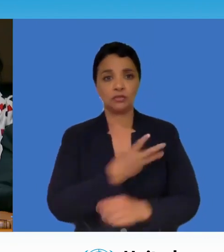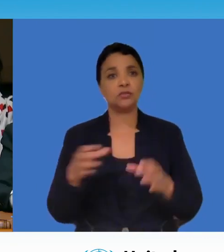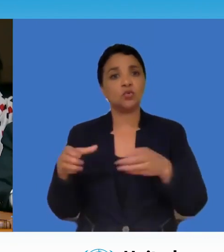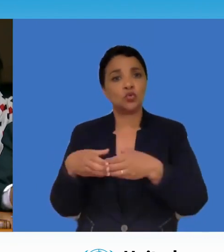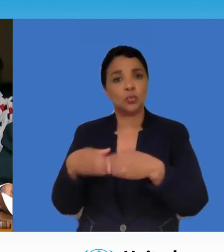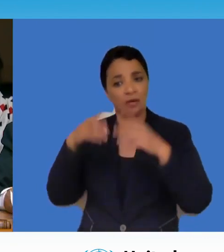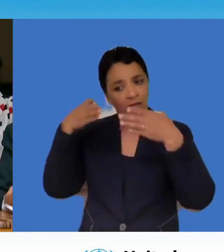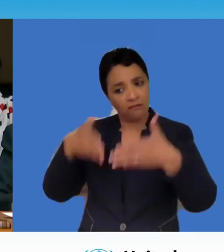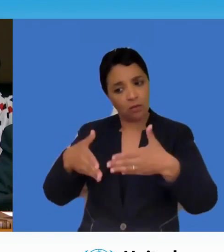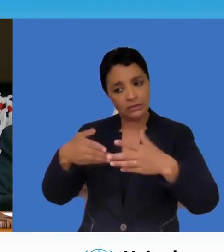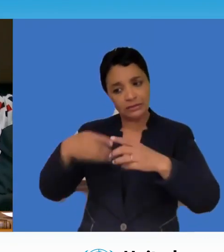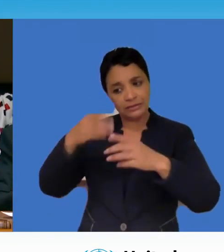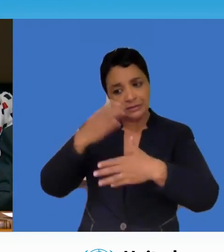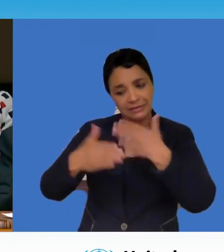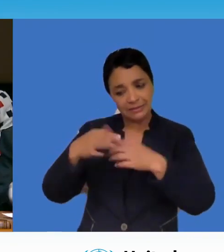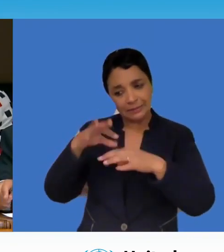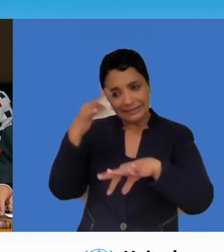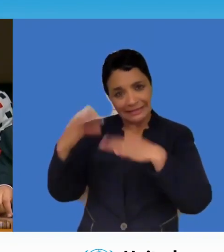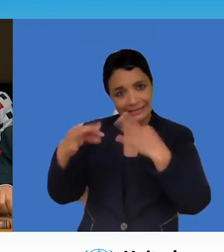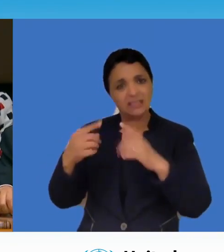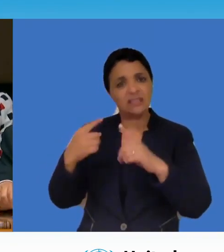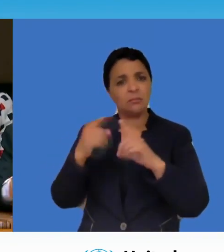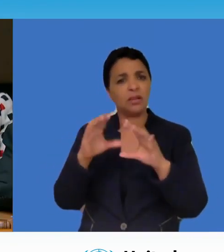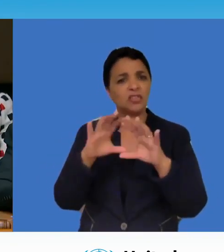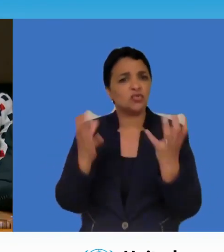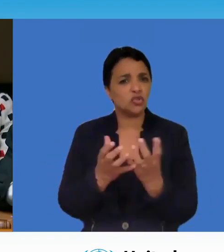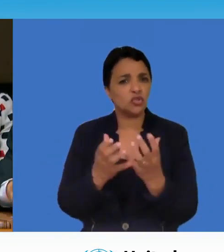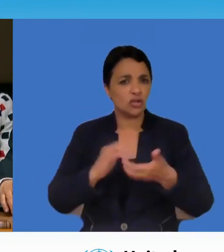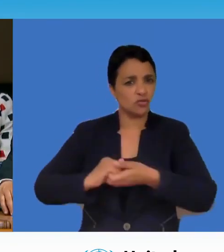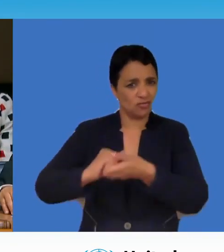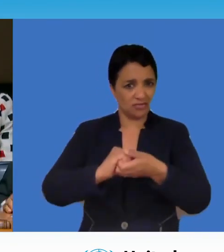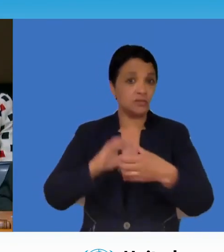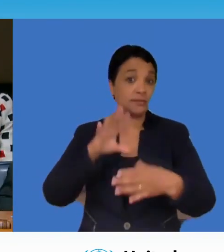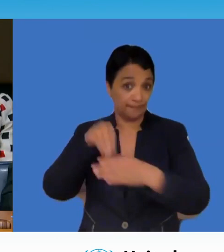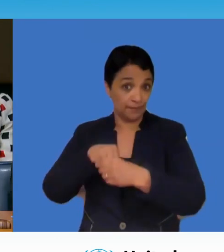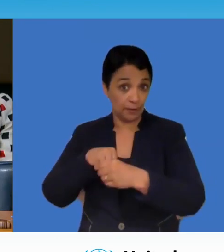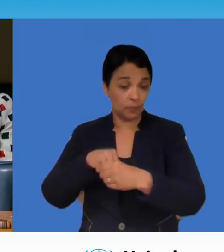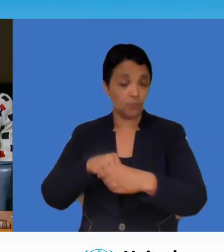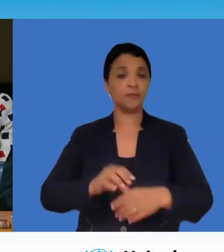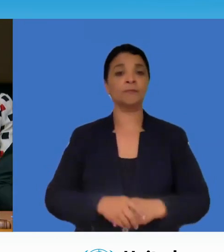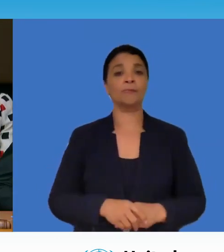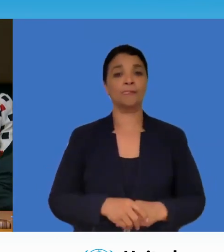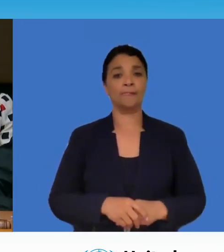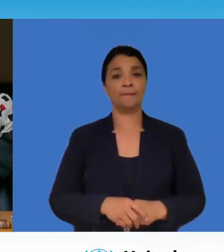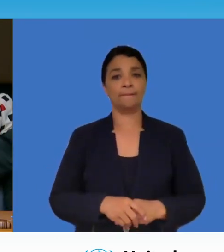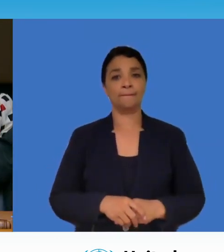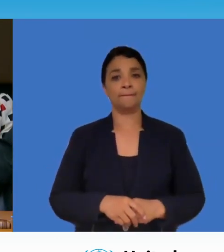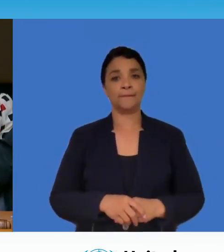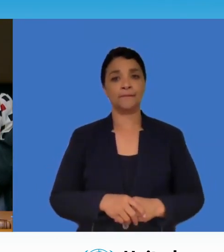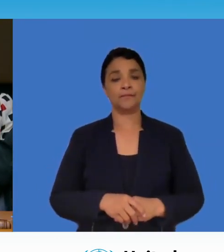Washington Group on disability statistics and some International agencies implementation of